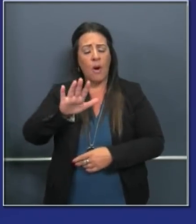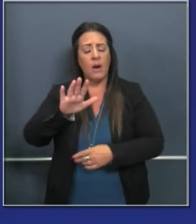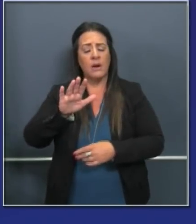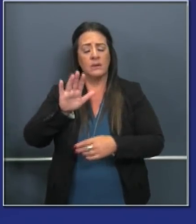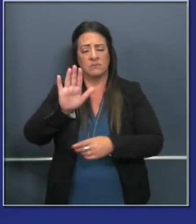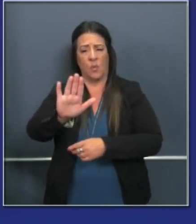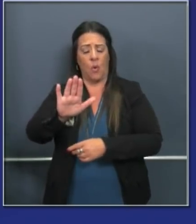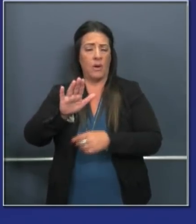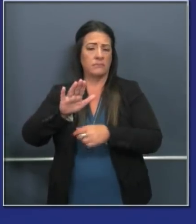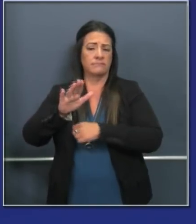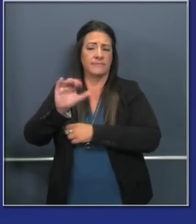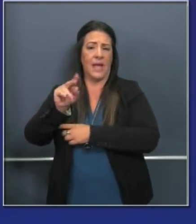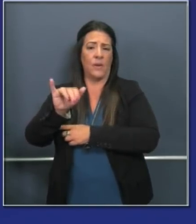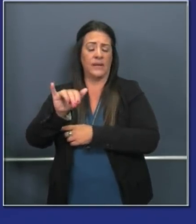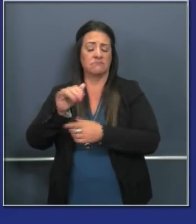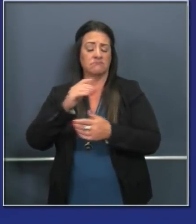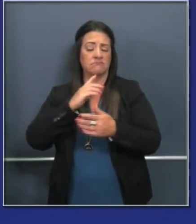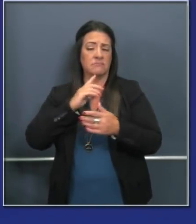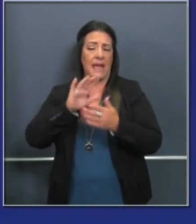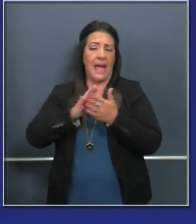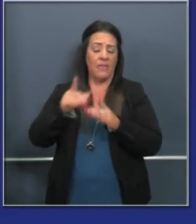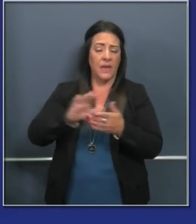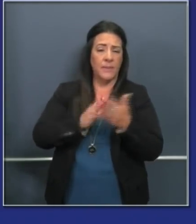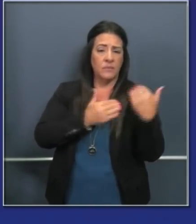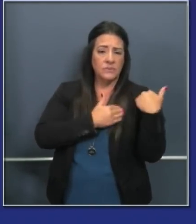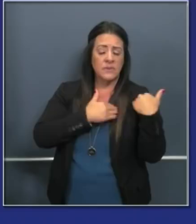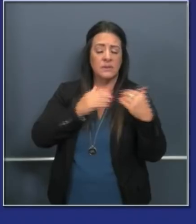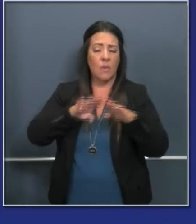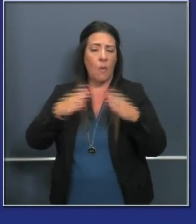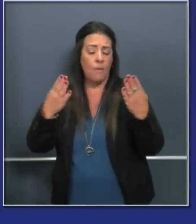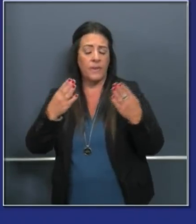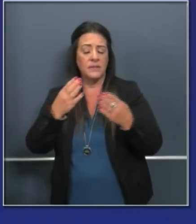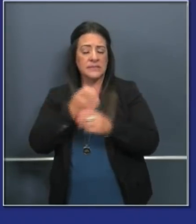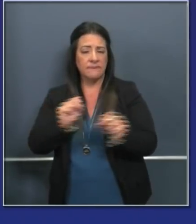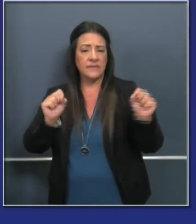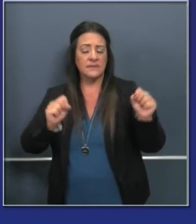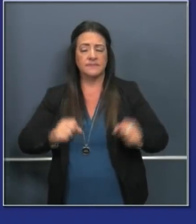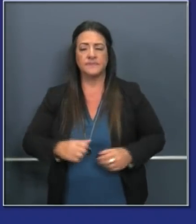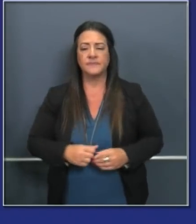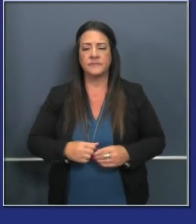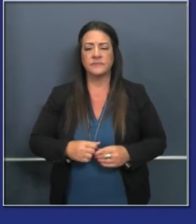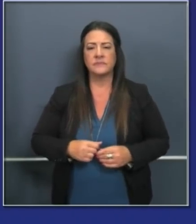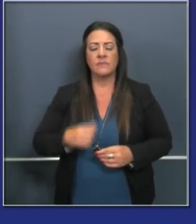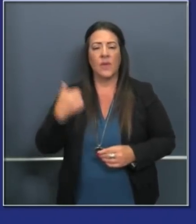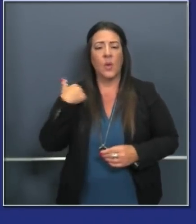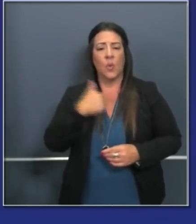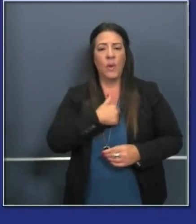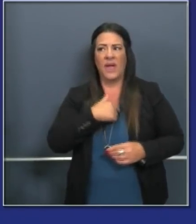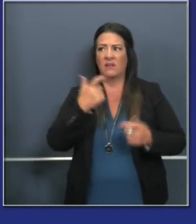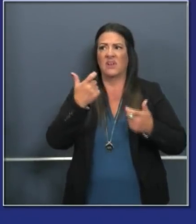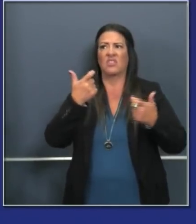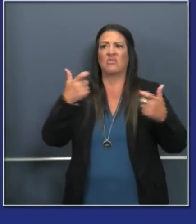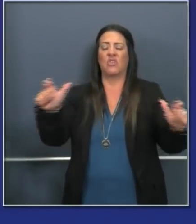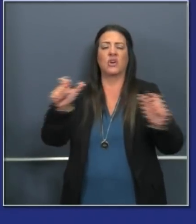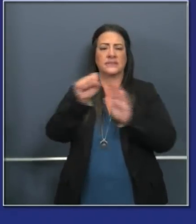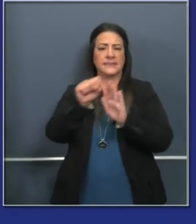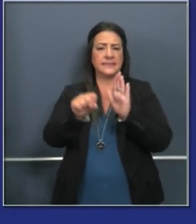REOPEN THE ECONOMY NOT WAY. WE EMPOWER LOCAL DECISION-MAKING AS IS THE CASE IN CALIFORNIA